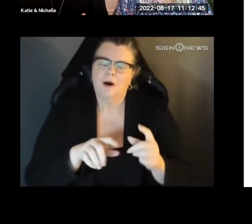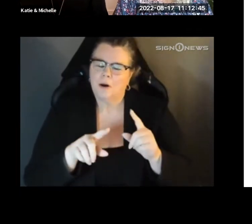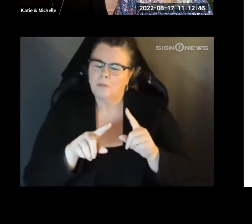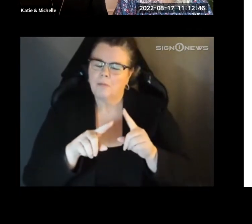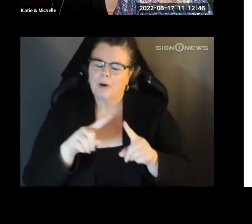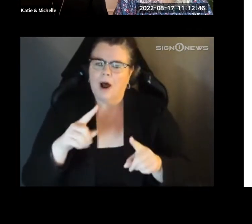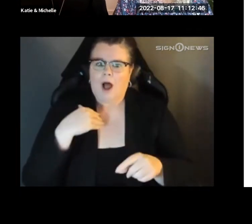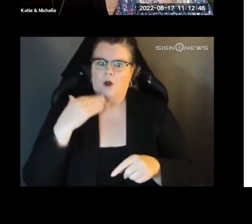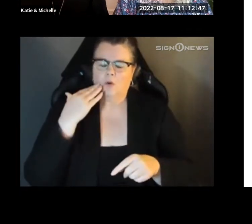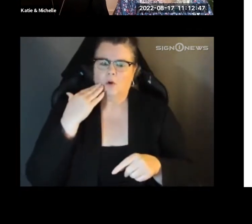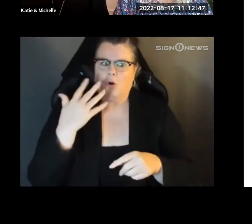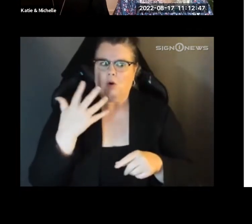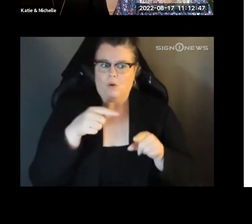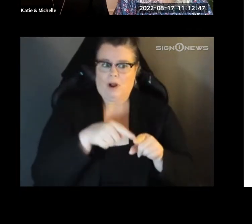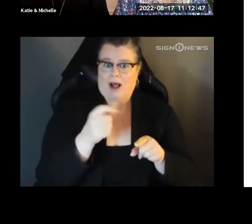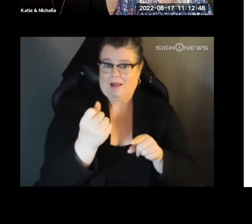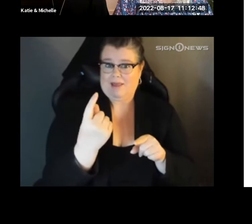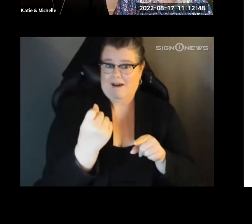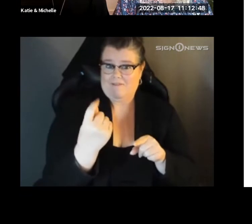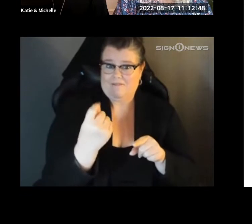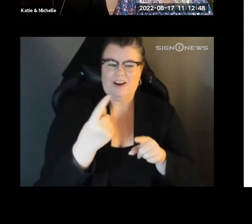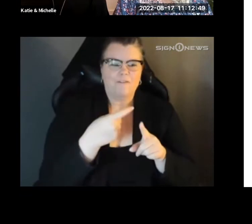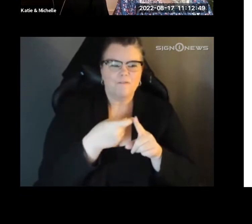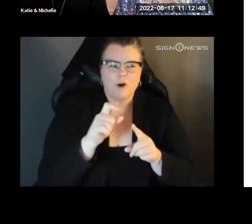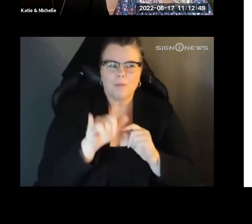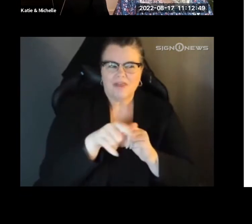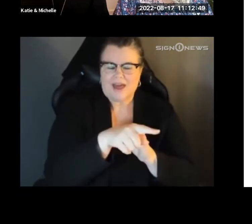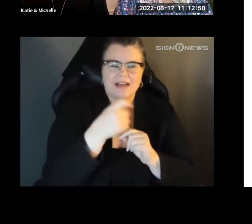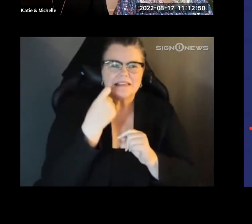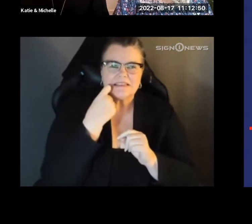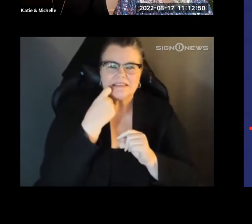these 11 ones that were in that chart that we're going to go through will be described in detail